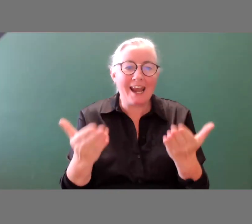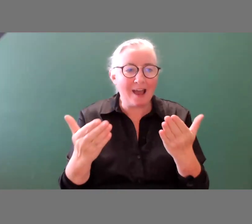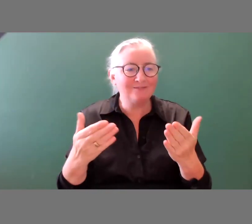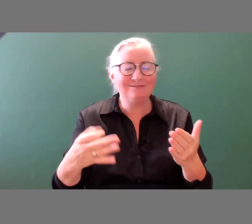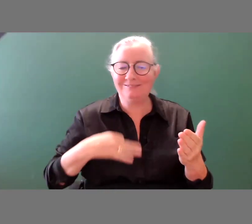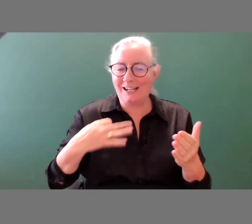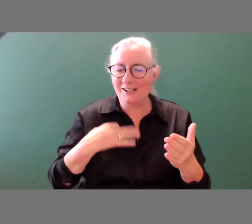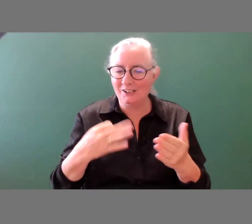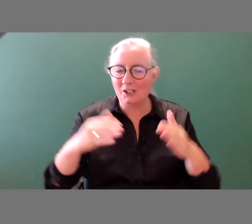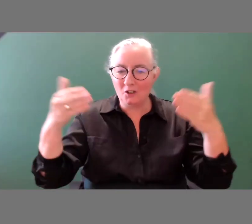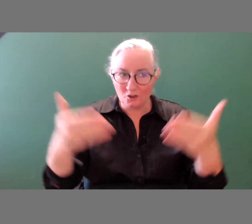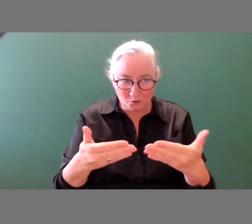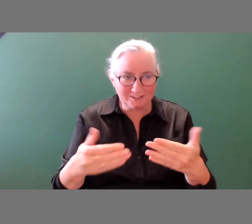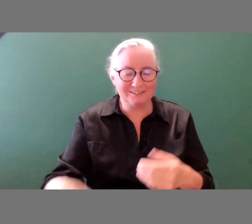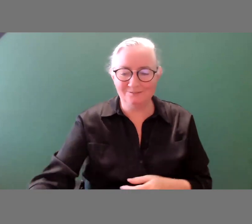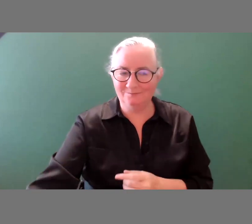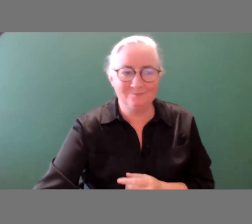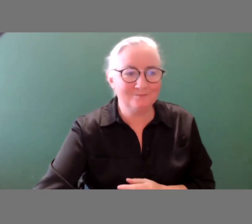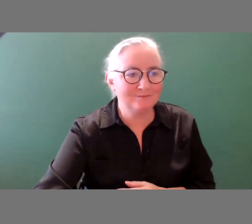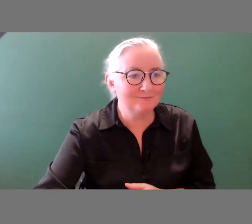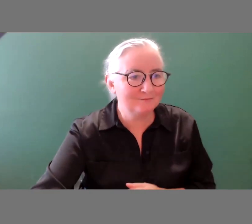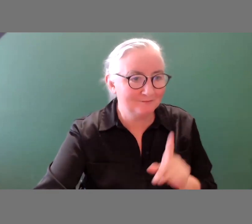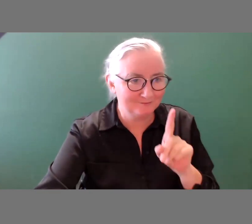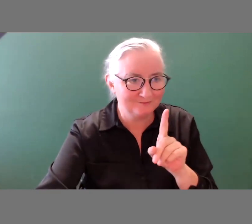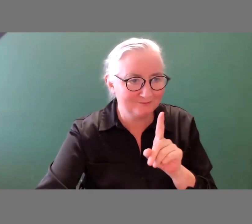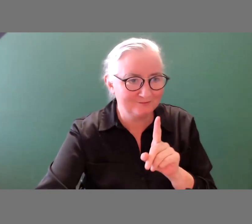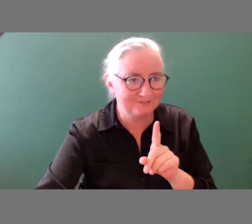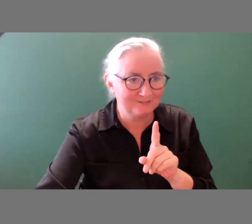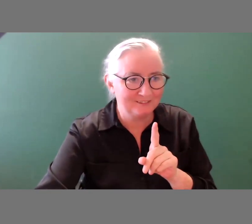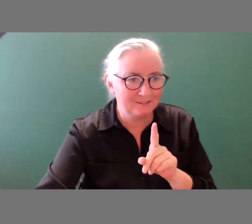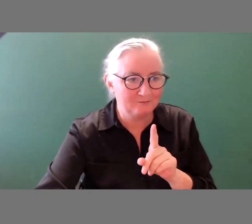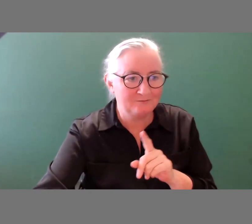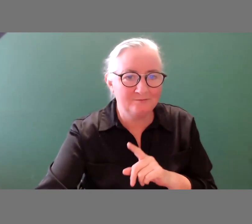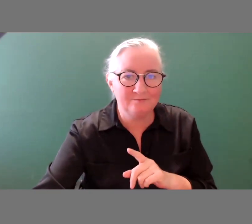Ruth O'Reilly is a senior built environment design advisor at the Centre for Excellence